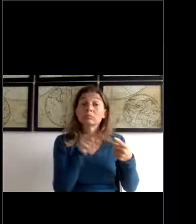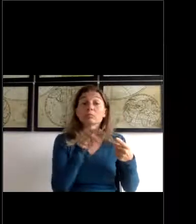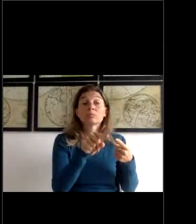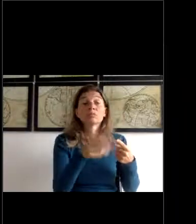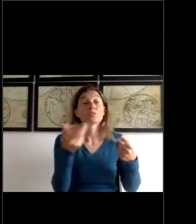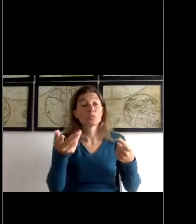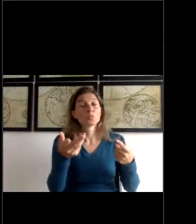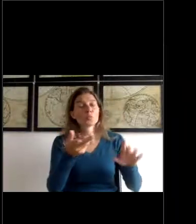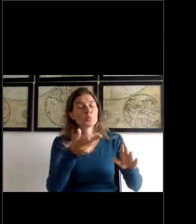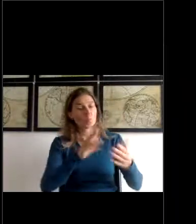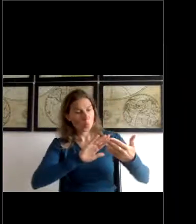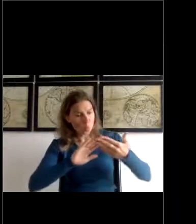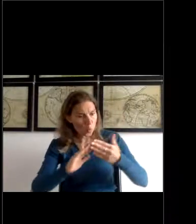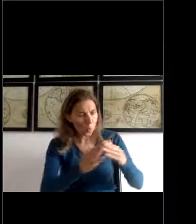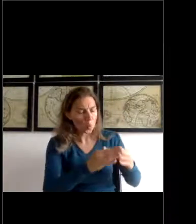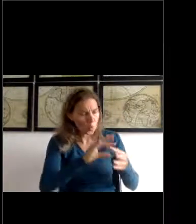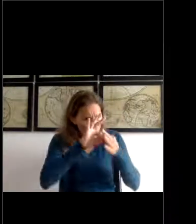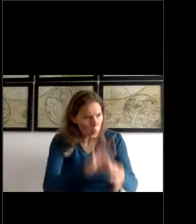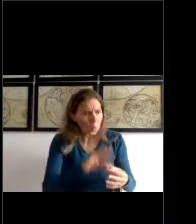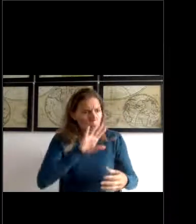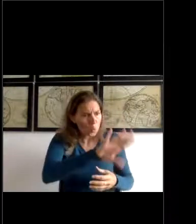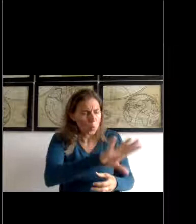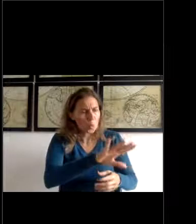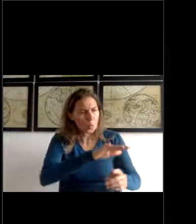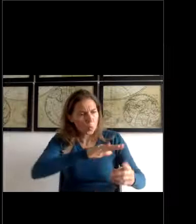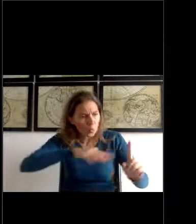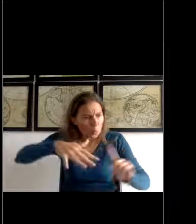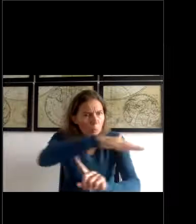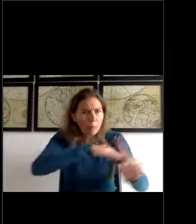That means that people can be brought together through volunteerism